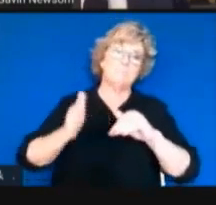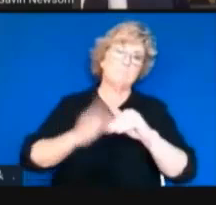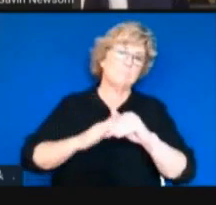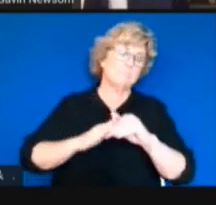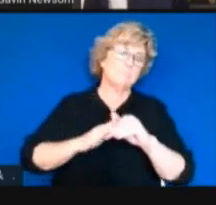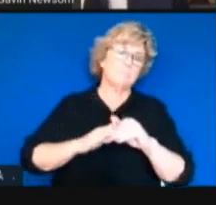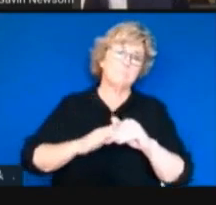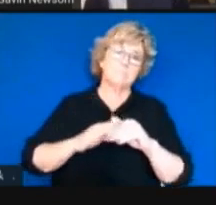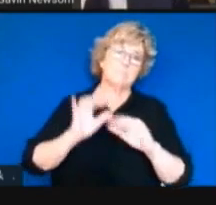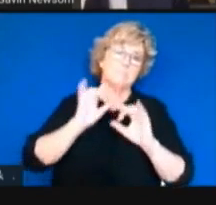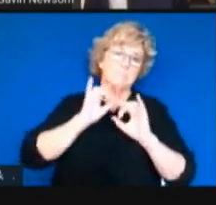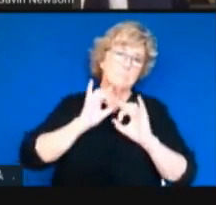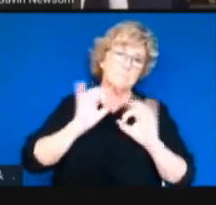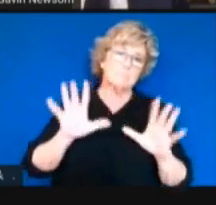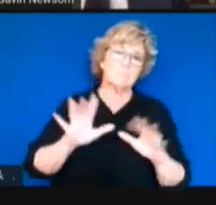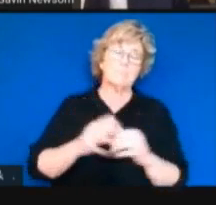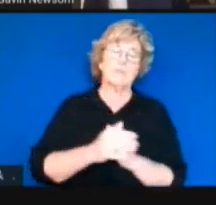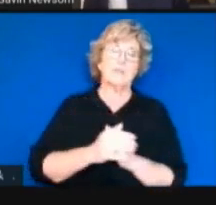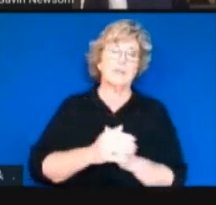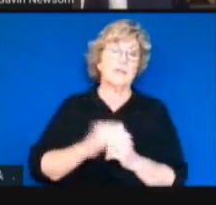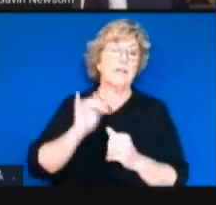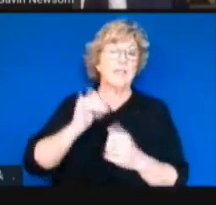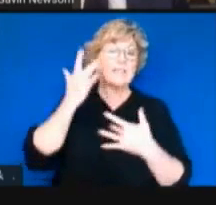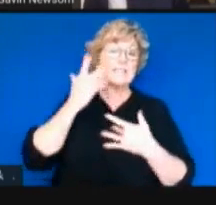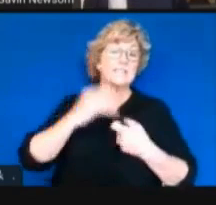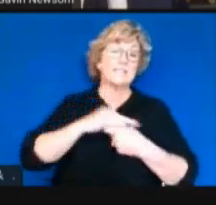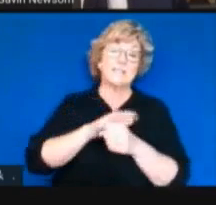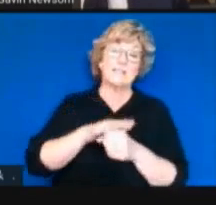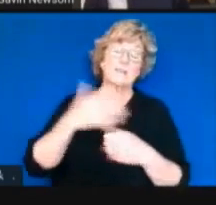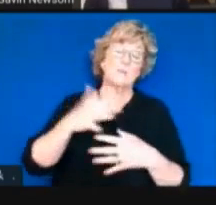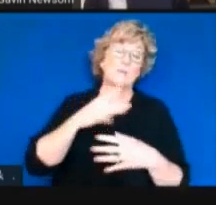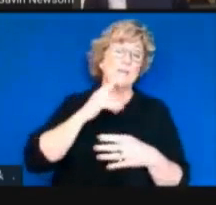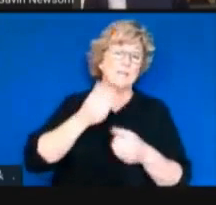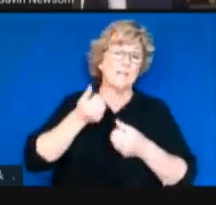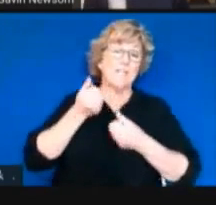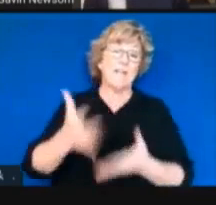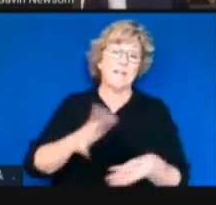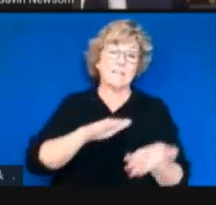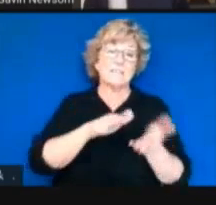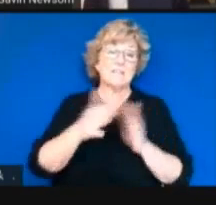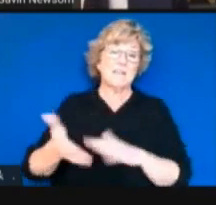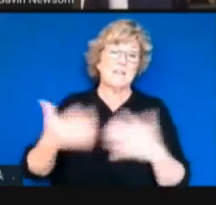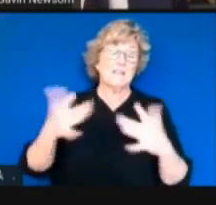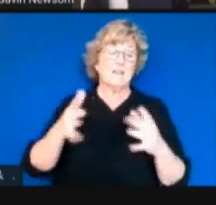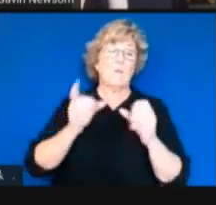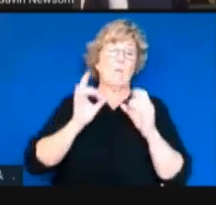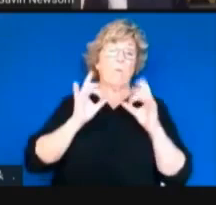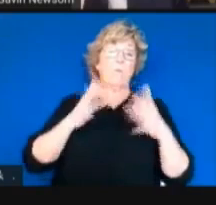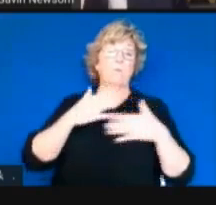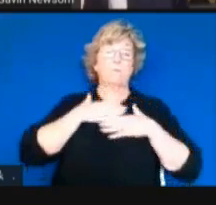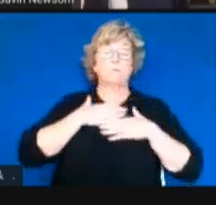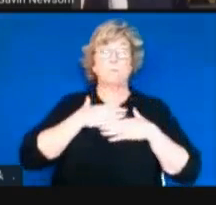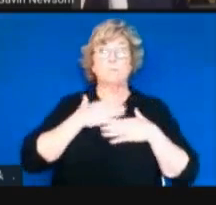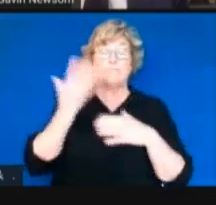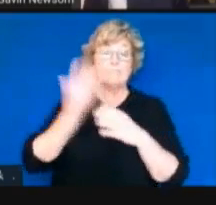THE DEATH RATE IS CLIMBING, AS WELL. SOBER, SOBER REMINDER OF HOW DEADLY THIS DISEASE IS.